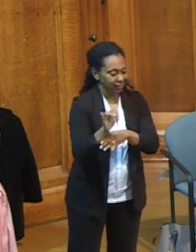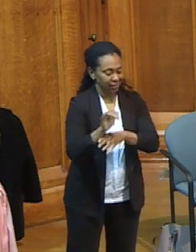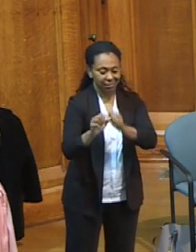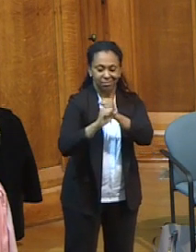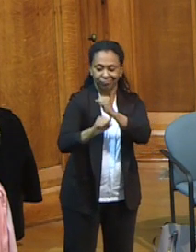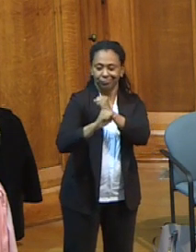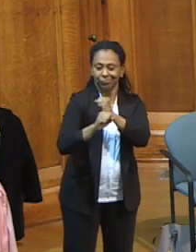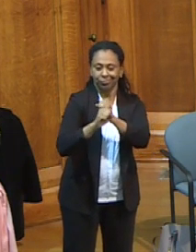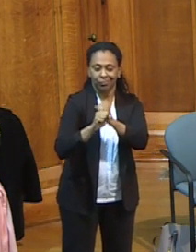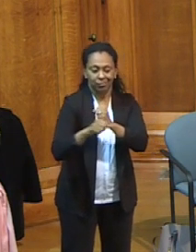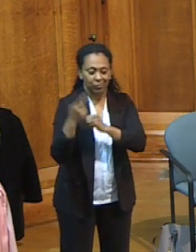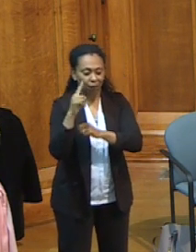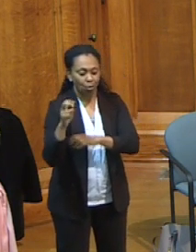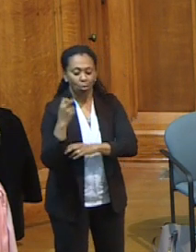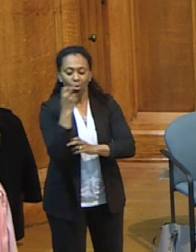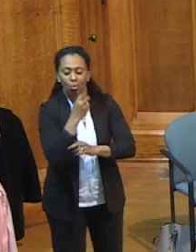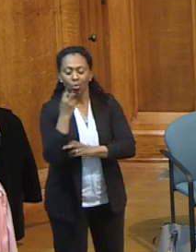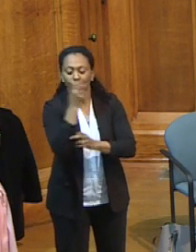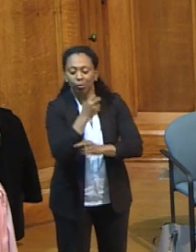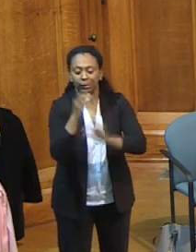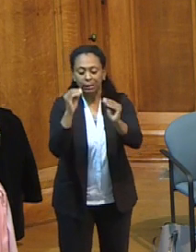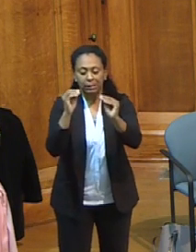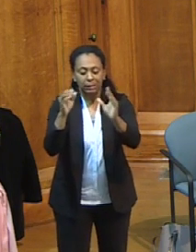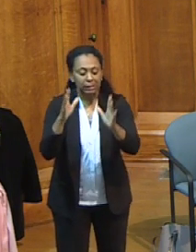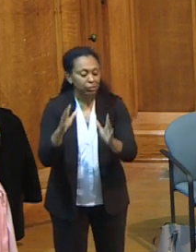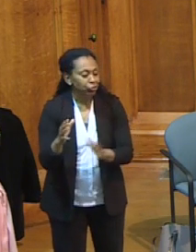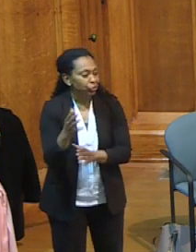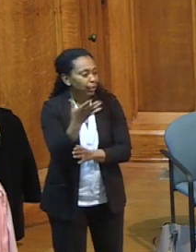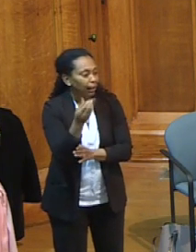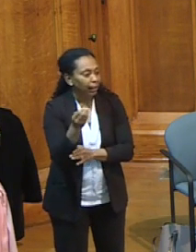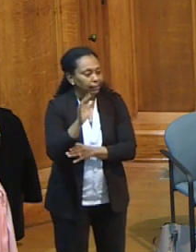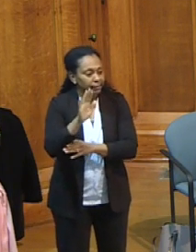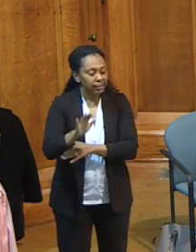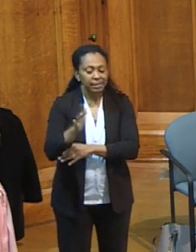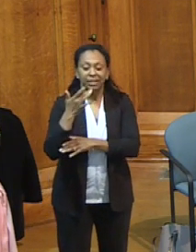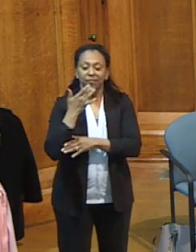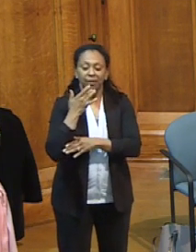for Oralist teaching and his favorite phrase well